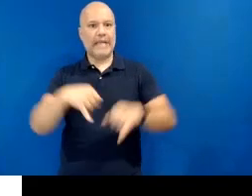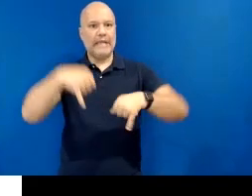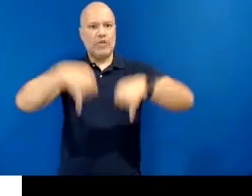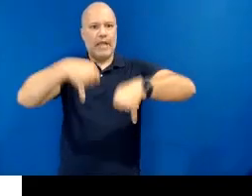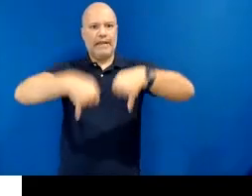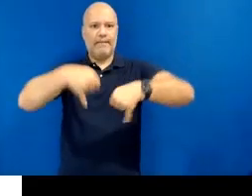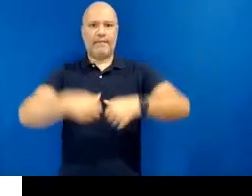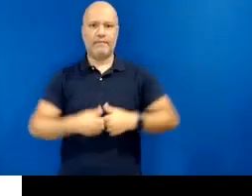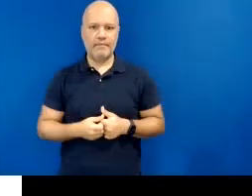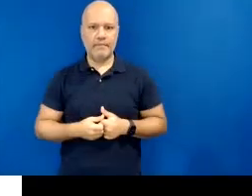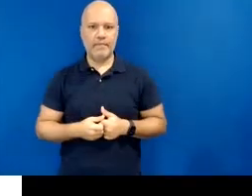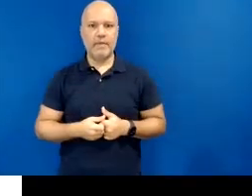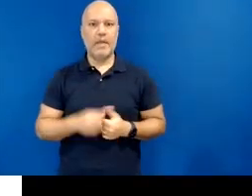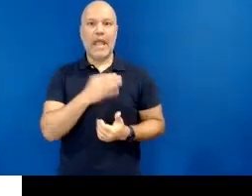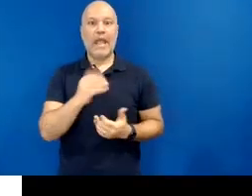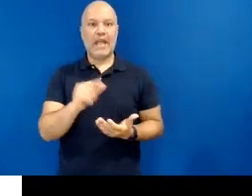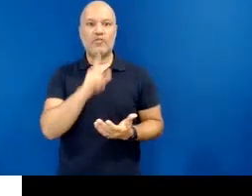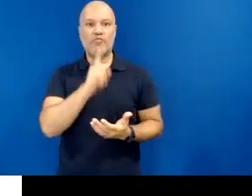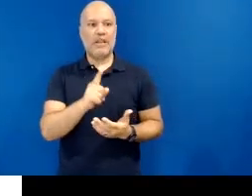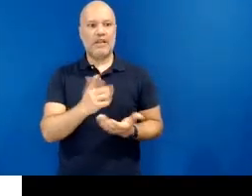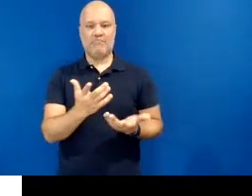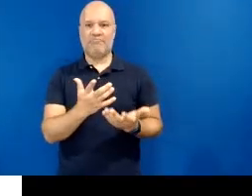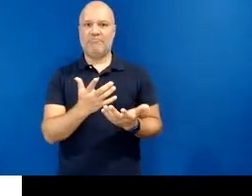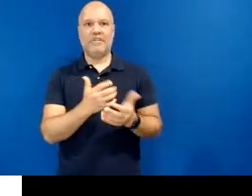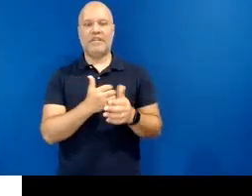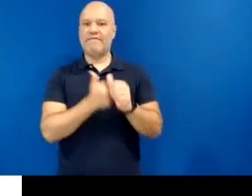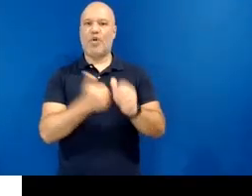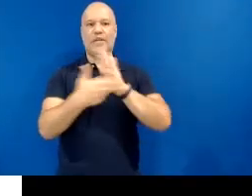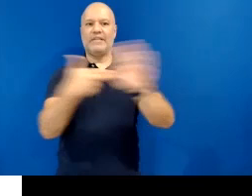and it's very performative gender stereotypes that it's